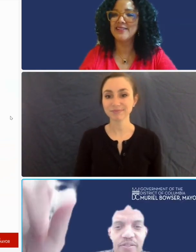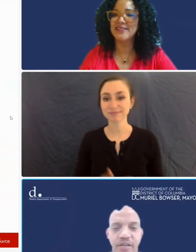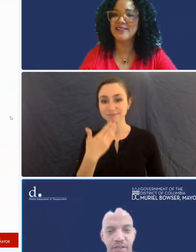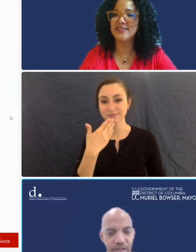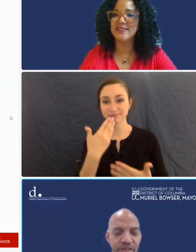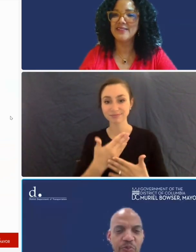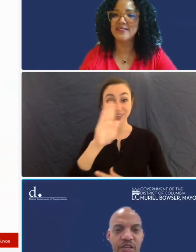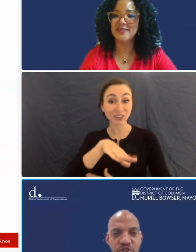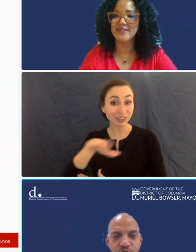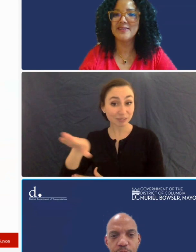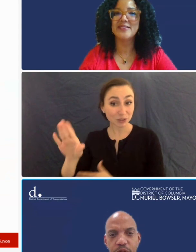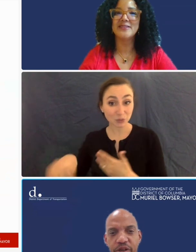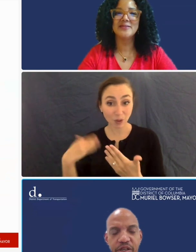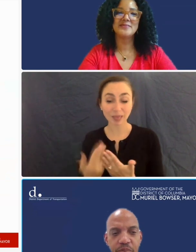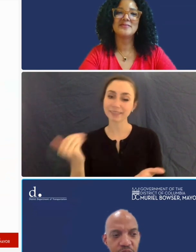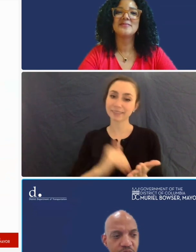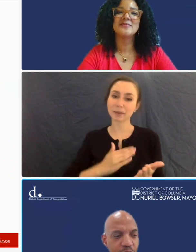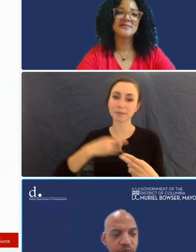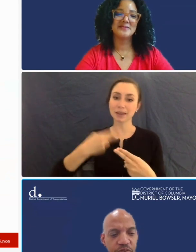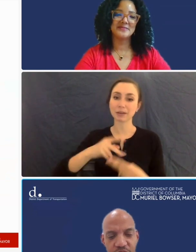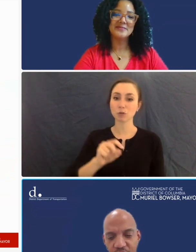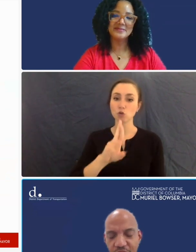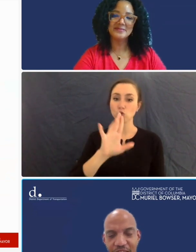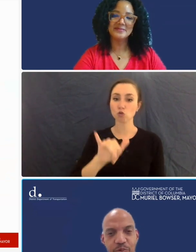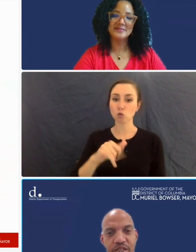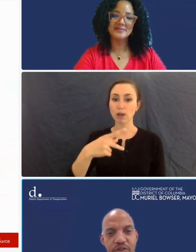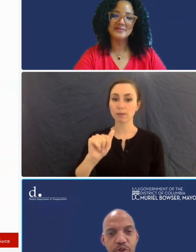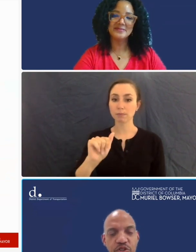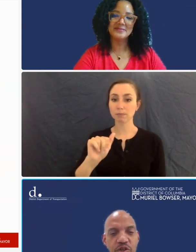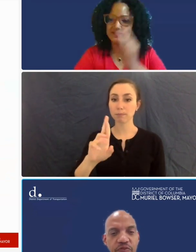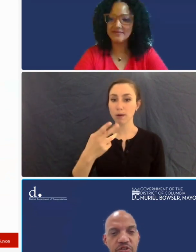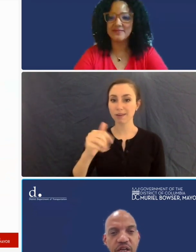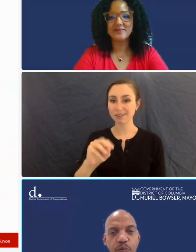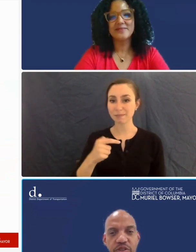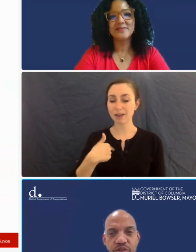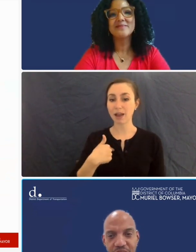uh again my name is troy parham um with the adidas equity and inclusion office and i want to again